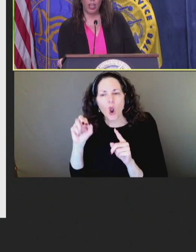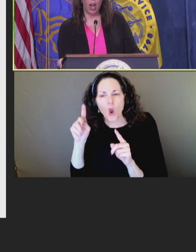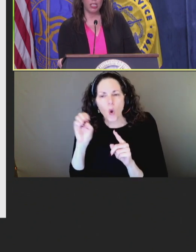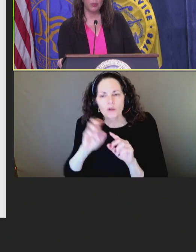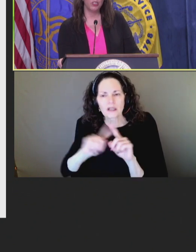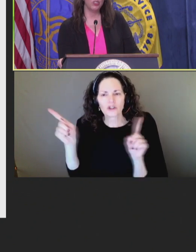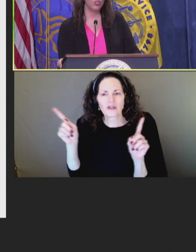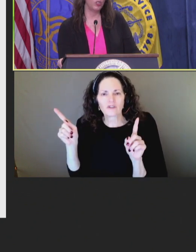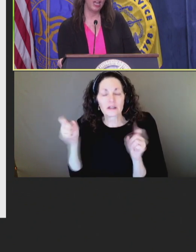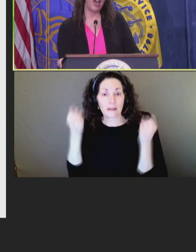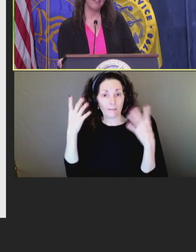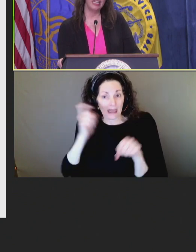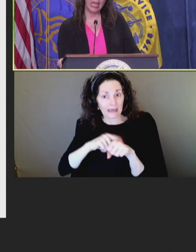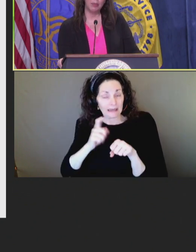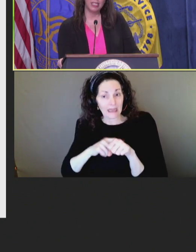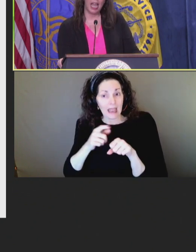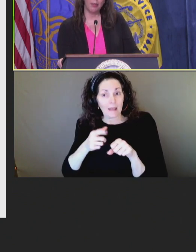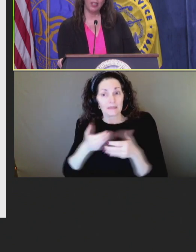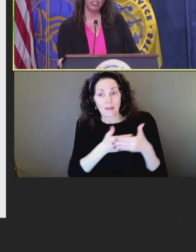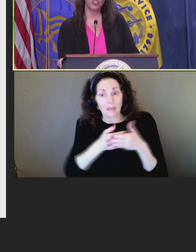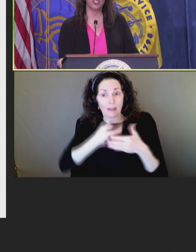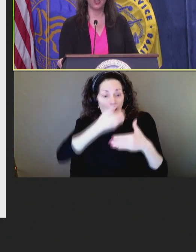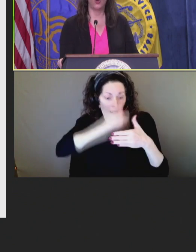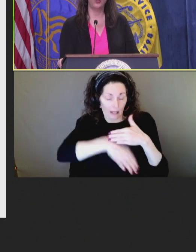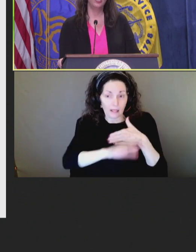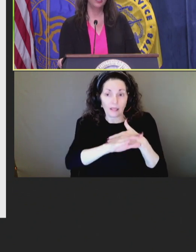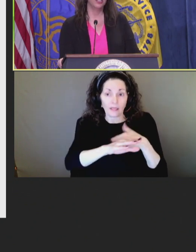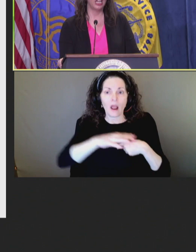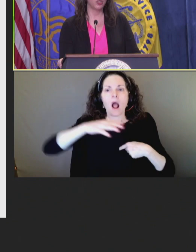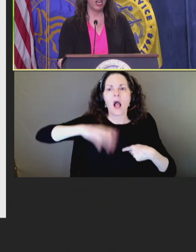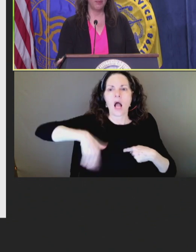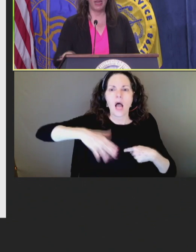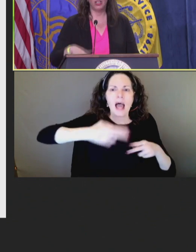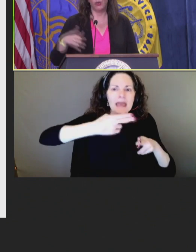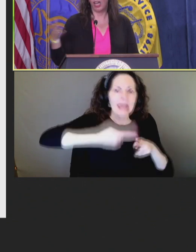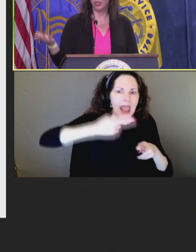hospitals don't yet have a name established. And so, the electronic medical record will